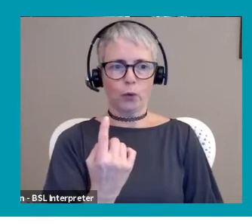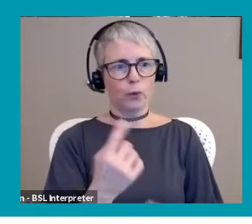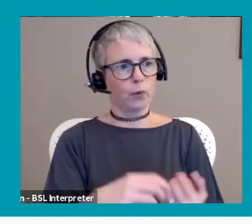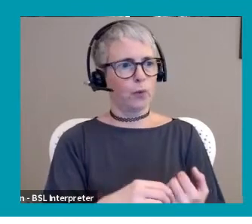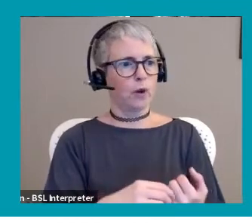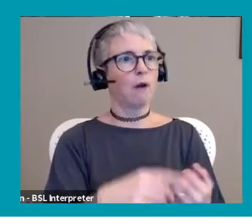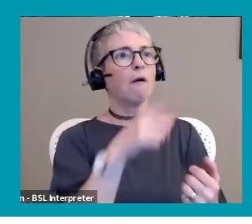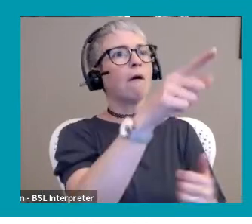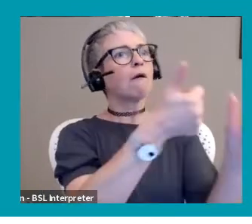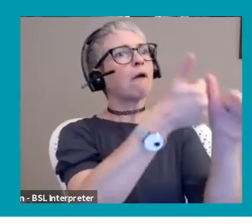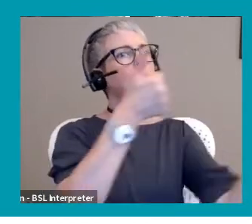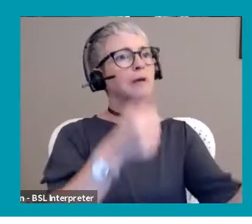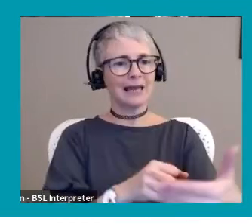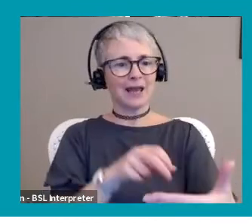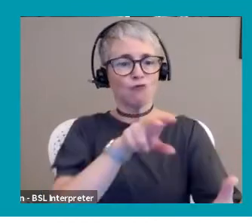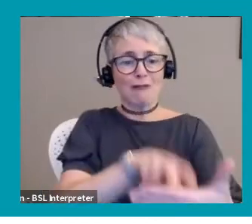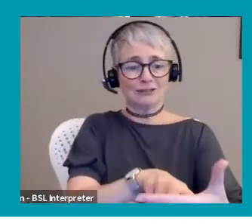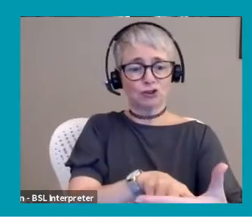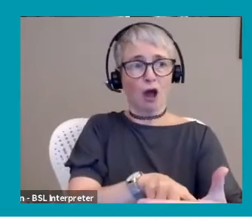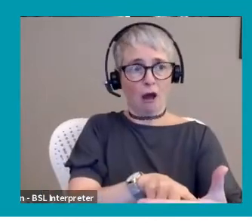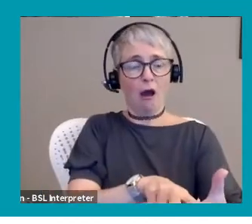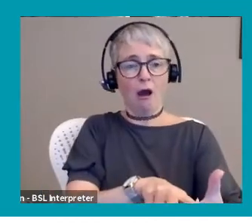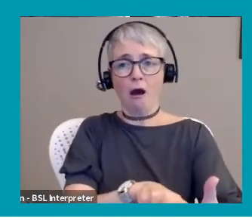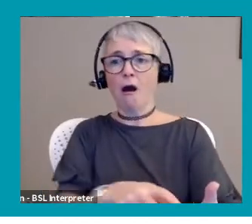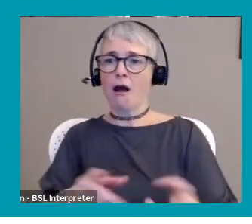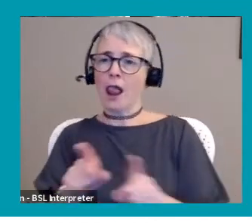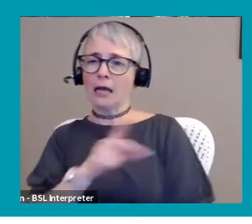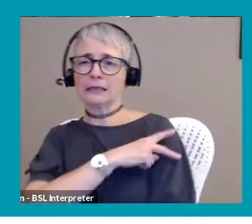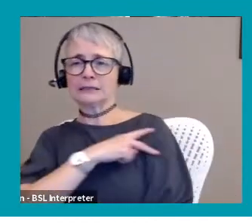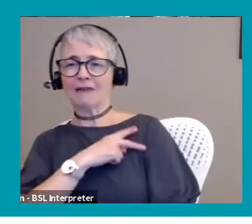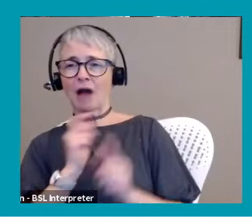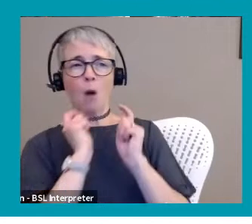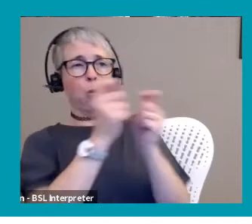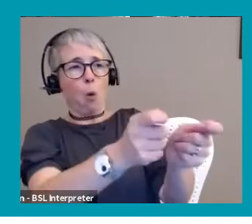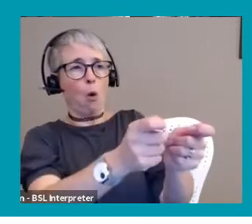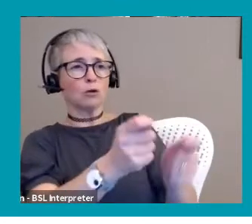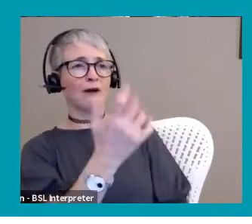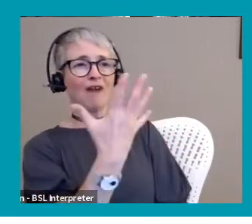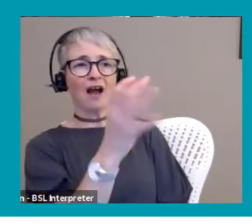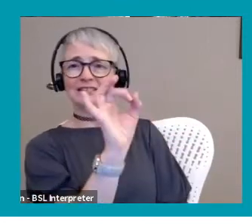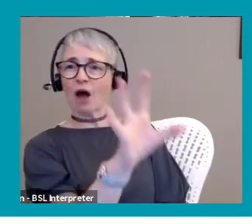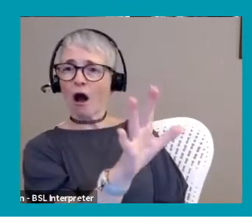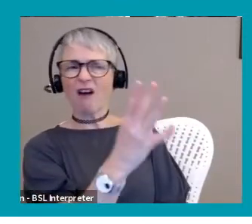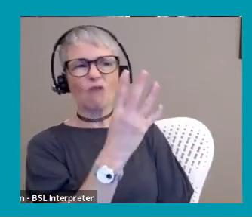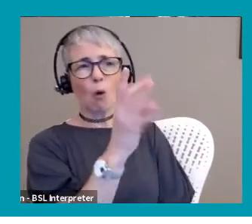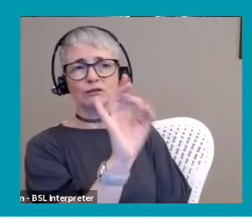So you can get a sense for organisational culture by having a